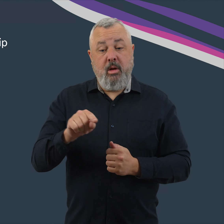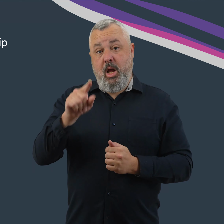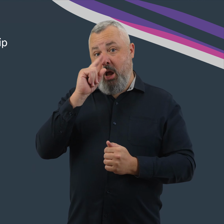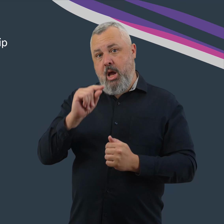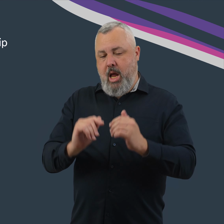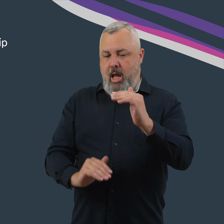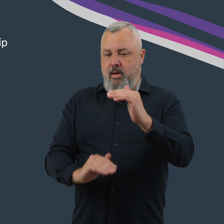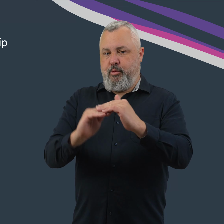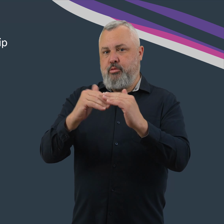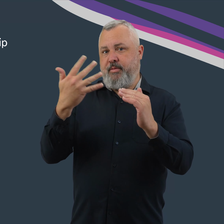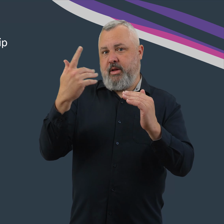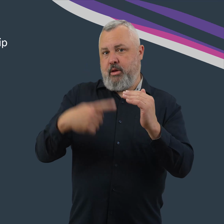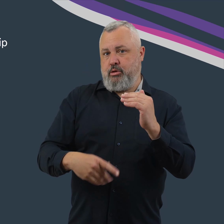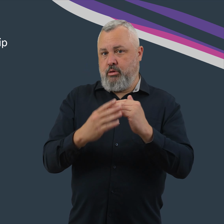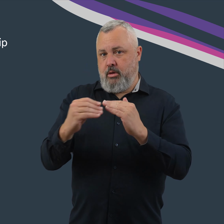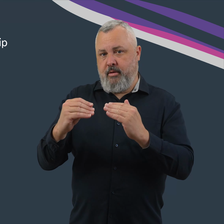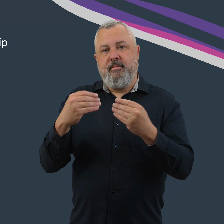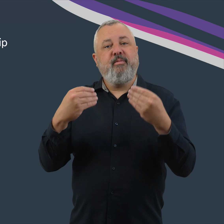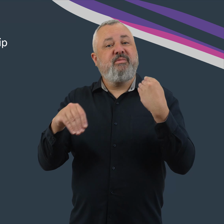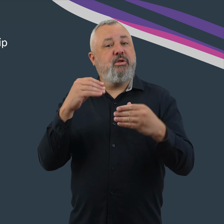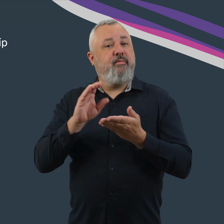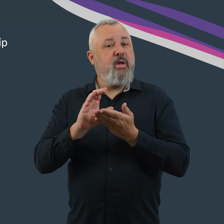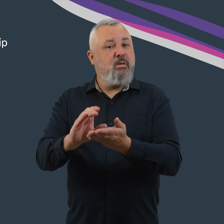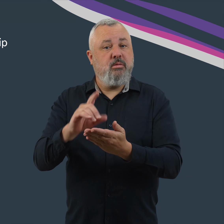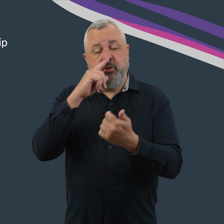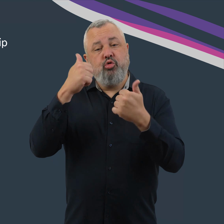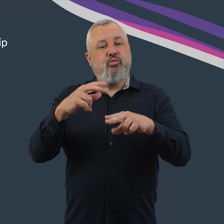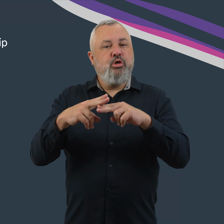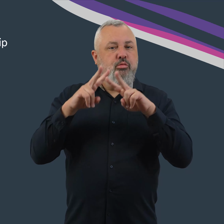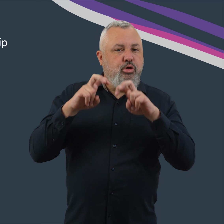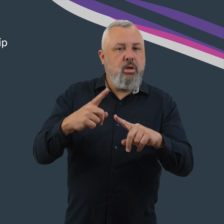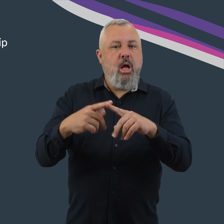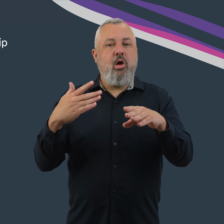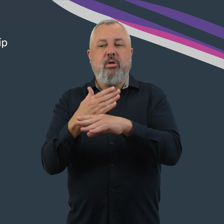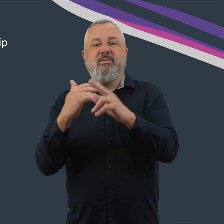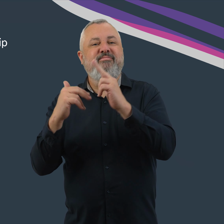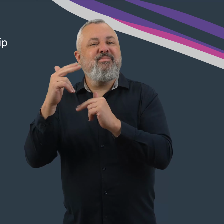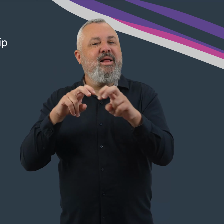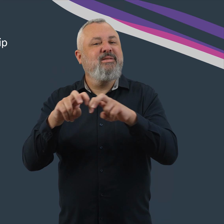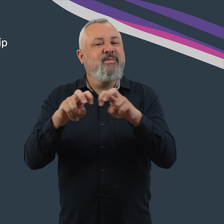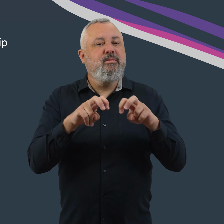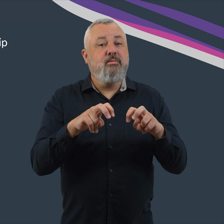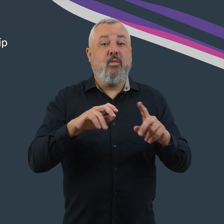The $15,000 flexible research and career development grant may be used for activities